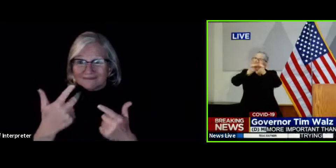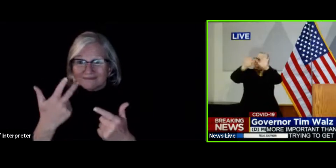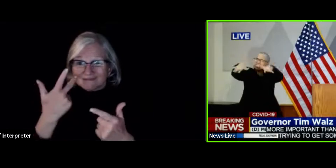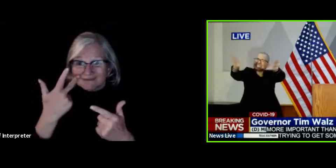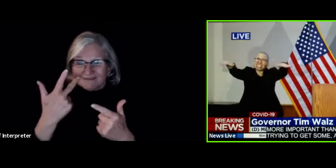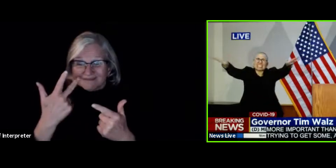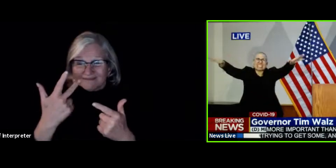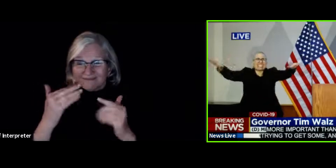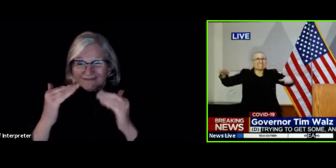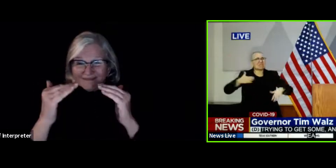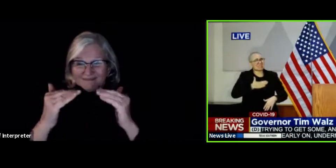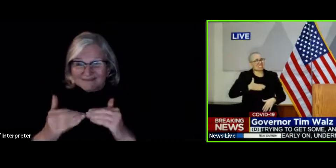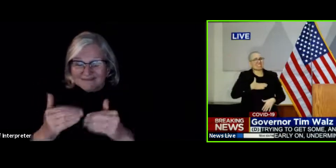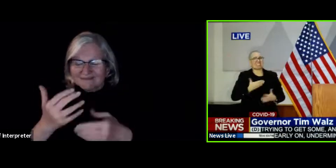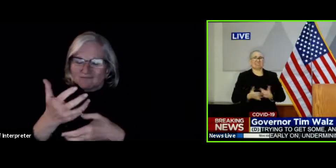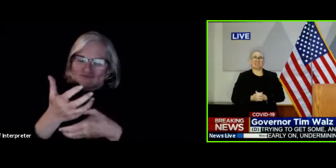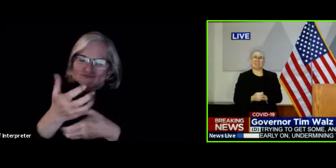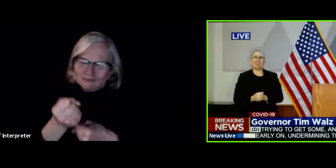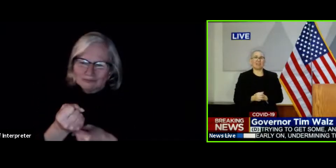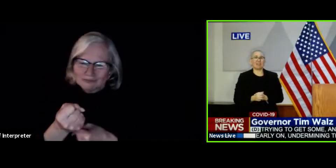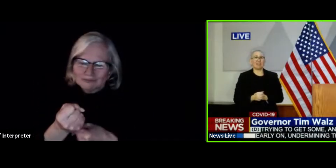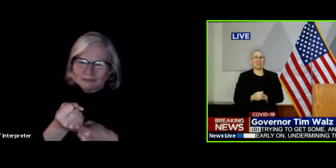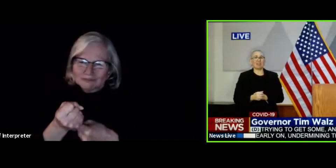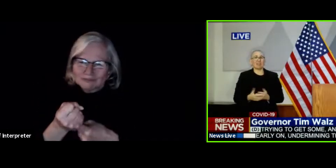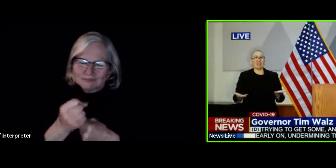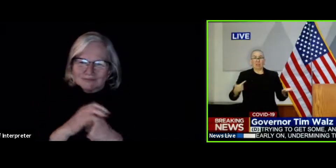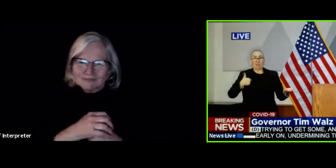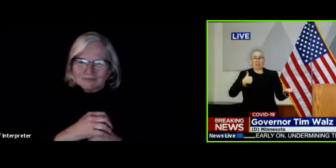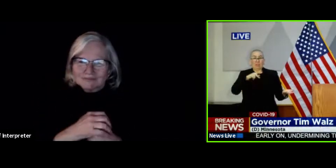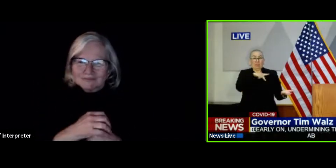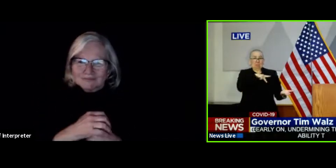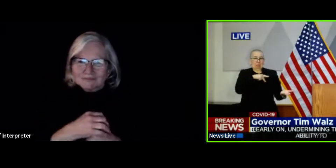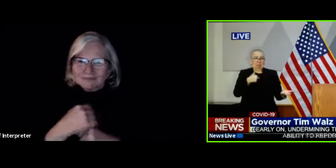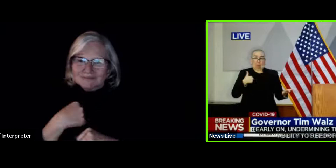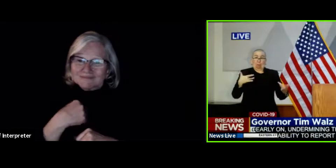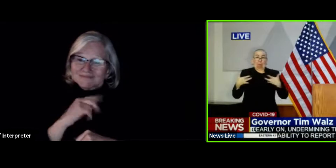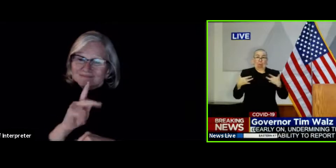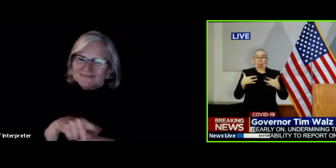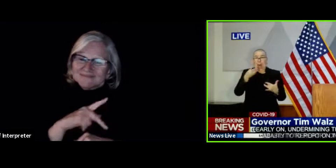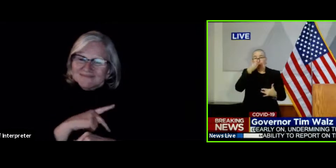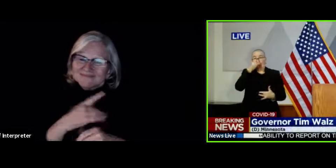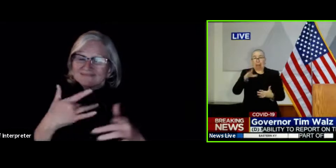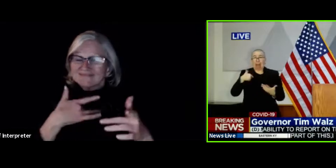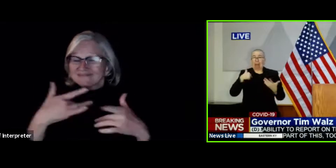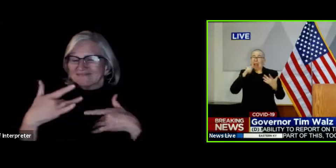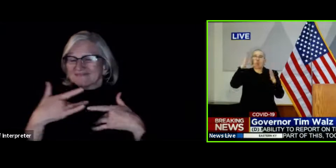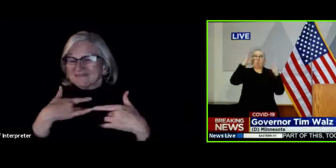SO DOESN'T WORRY ME PERSONALLY. I HAVE TO WARE MY MONOCLE IF IT WERE TRUE